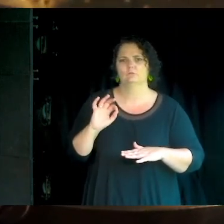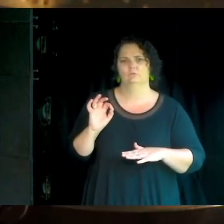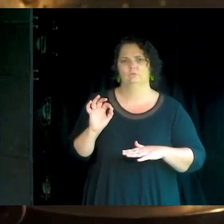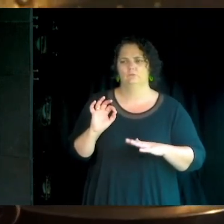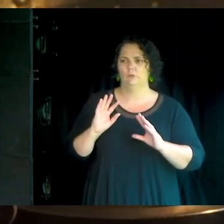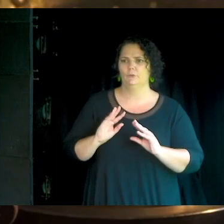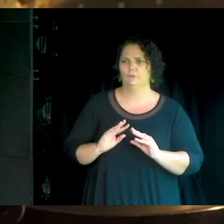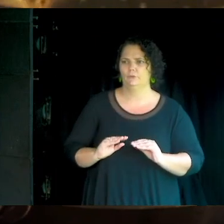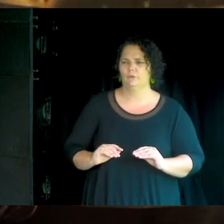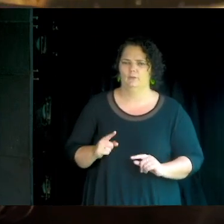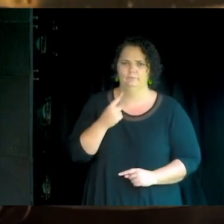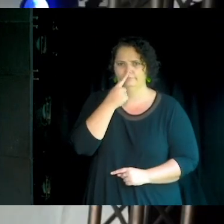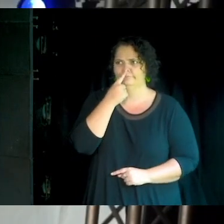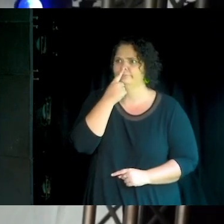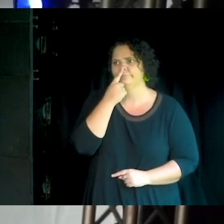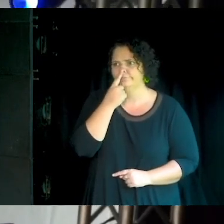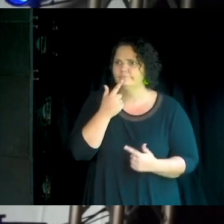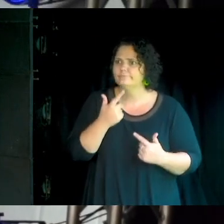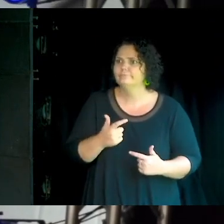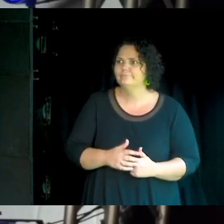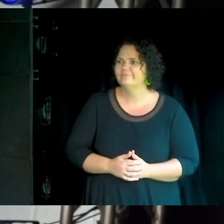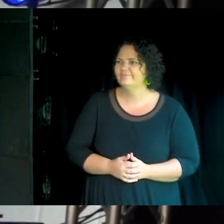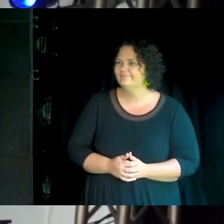wow it smells so good just for you two people this smells really good